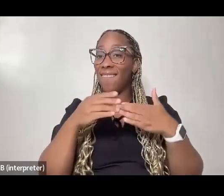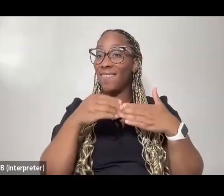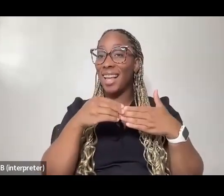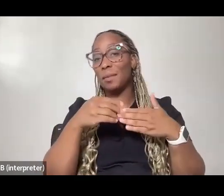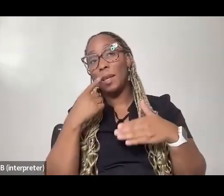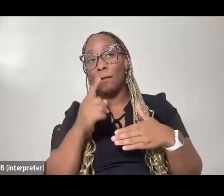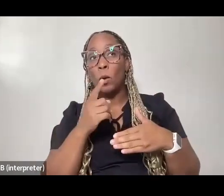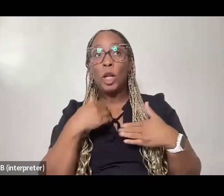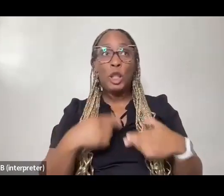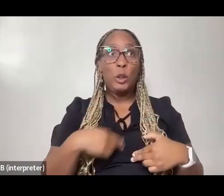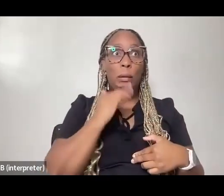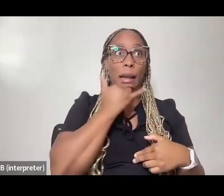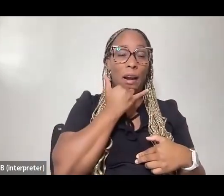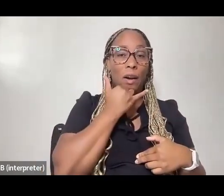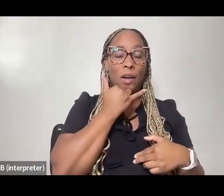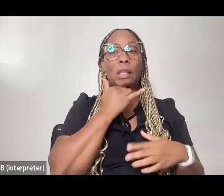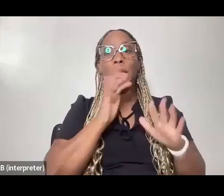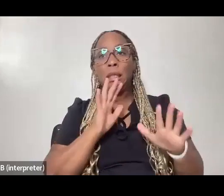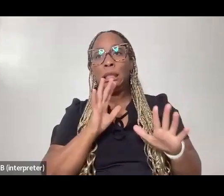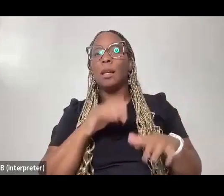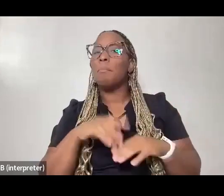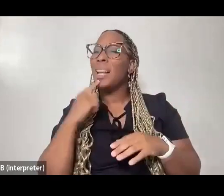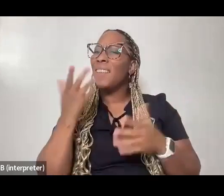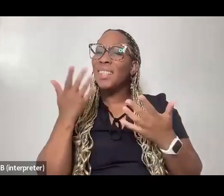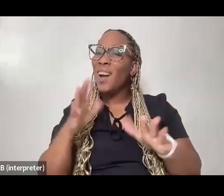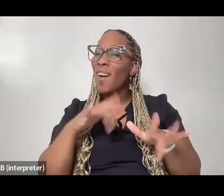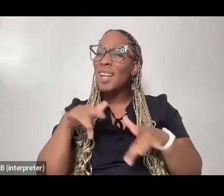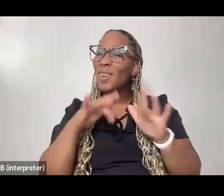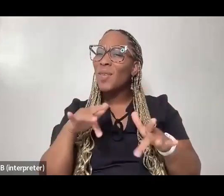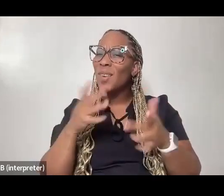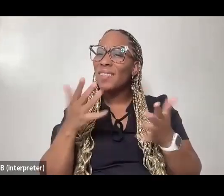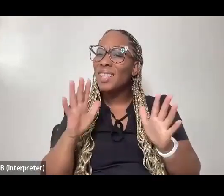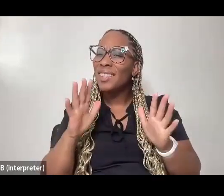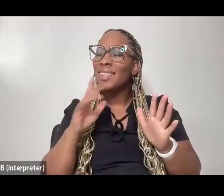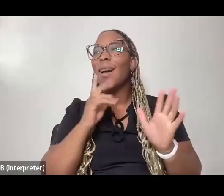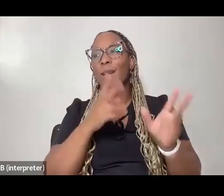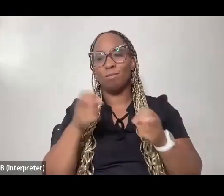endeavor, et cetera, when you are putting up a route prerecorded video after the fact that we are aiming for as close